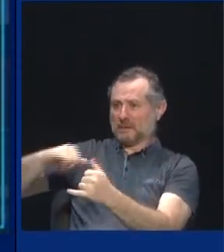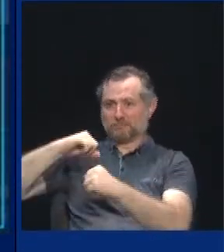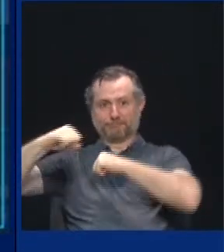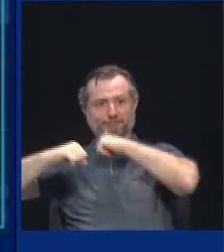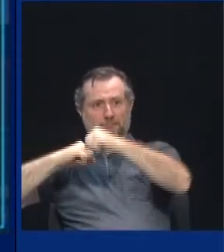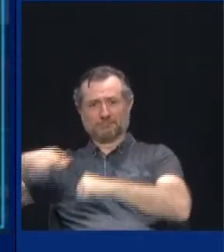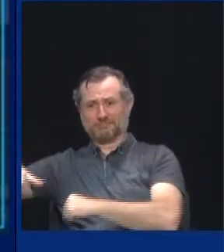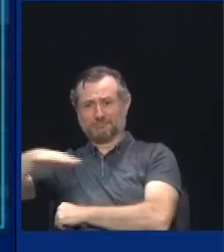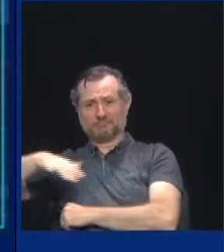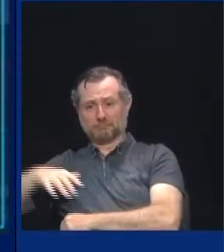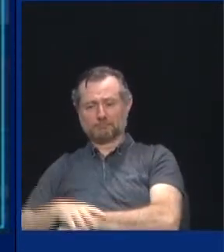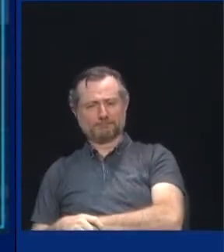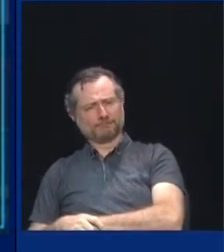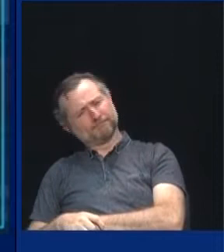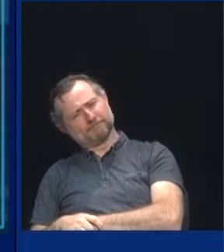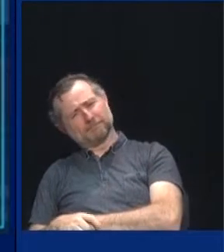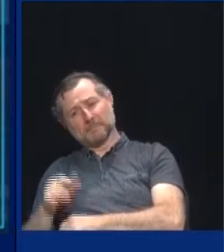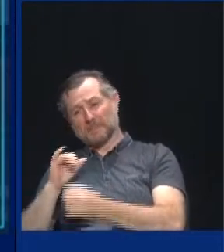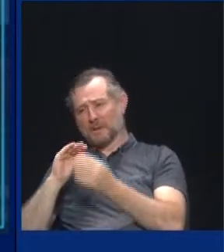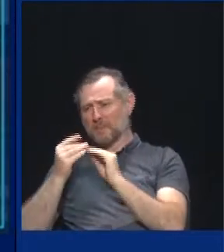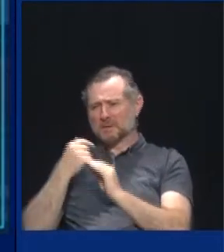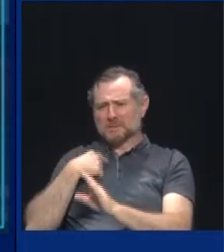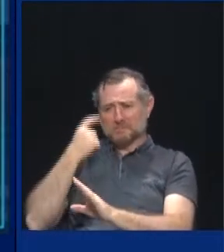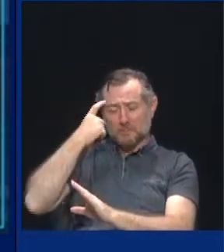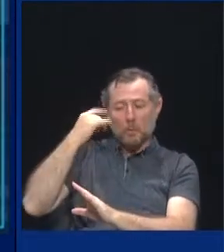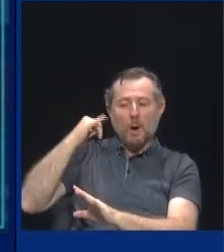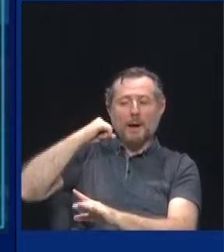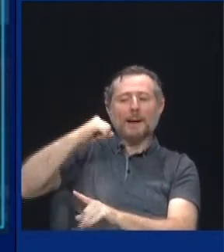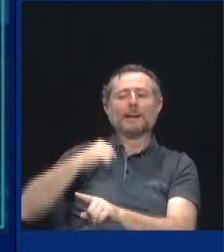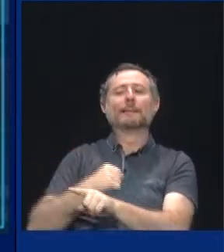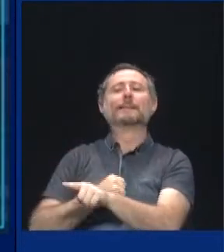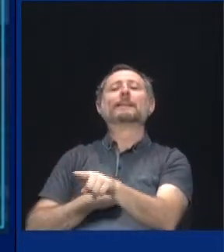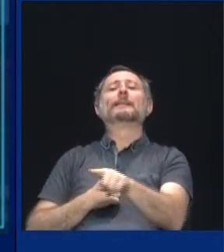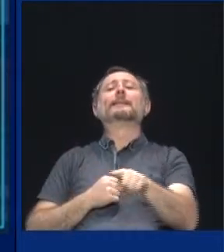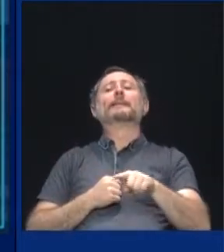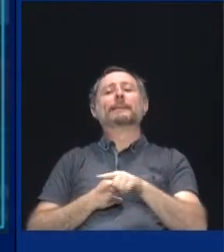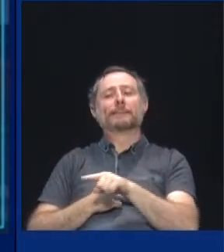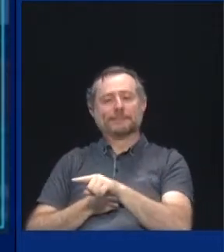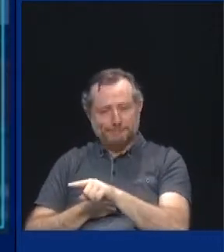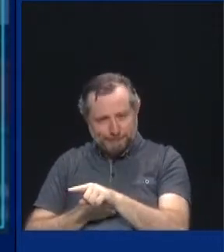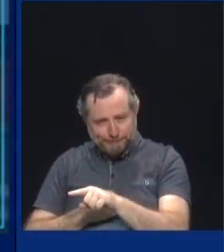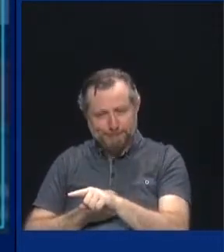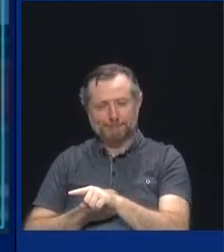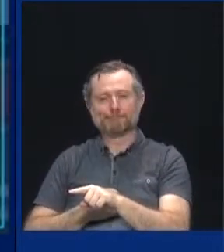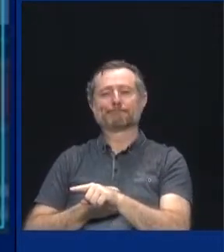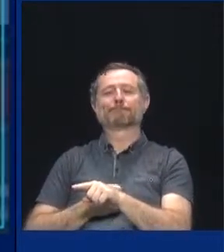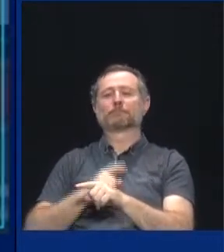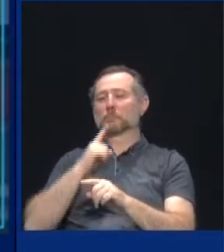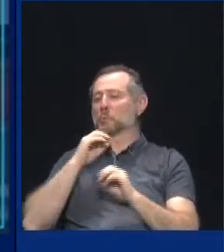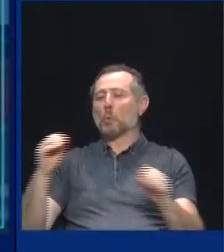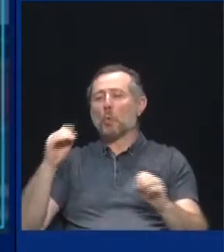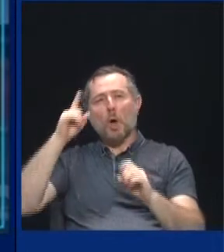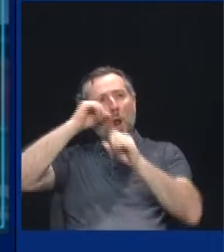THERE IS NO LOGICAL THEORY THAT ANYONE CAN ADVANCE NOW THAT SAYS IT'S MORE LOGICAL NOT TO TAKE THE VACCINE THAN TO TAKE THE